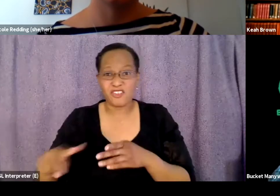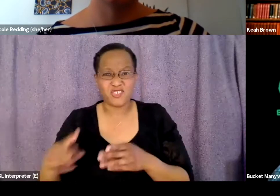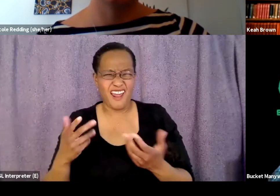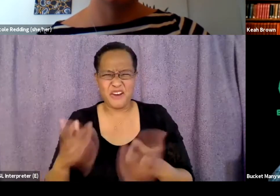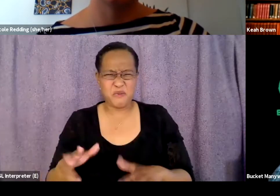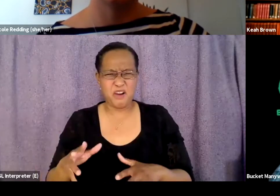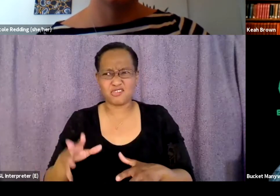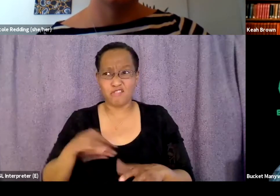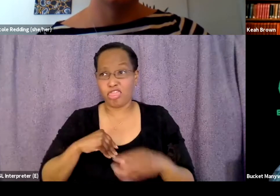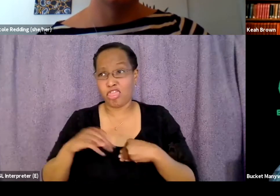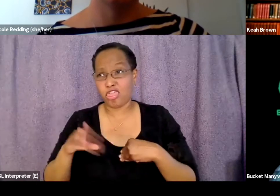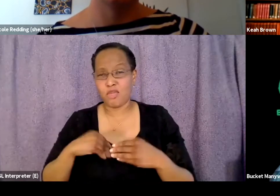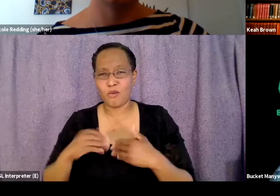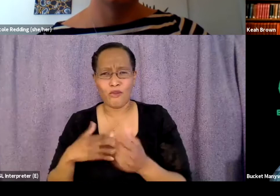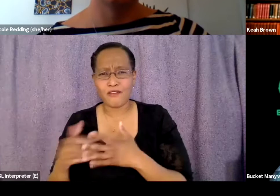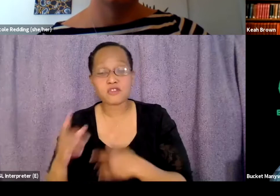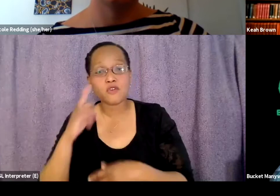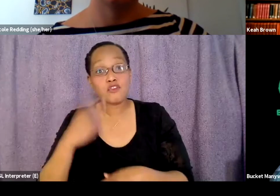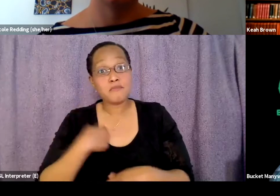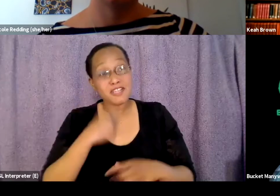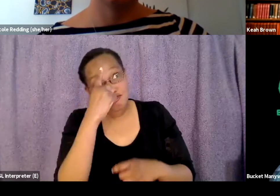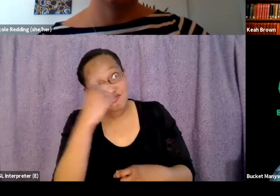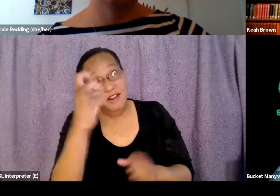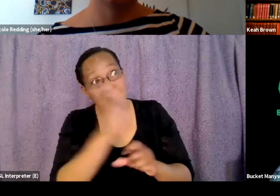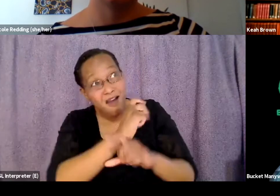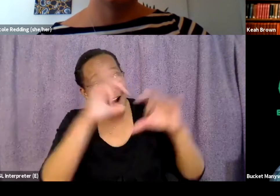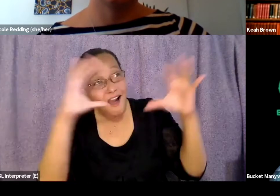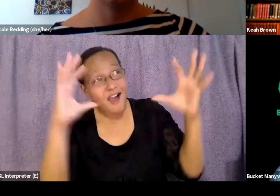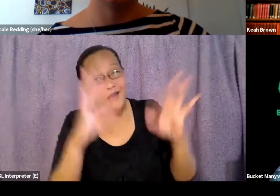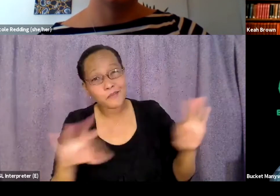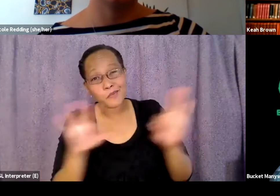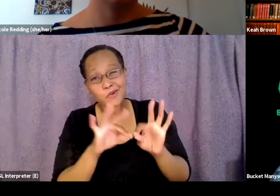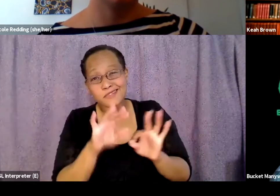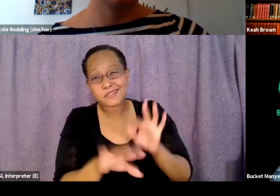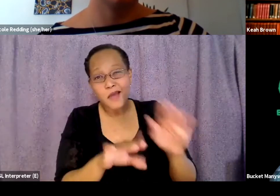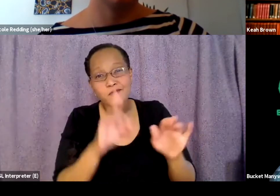can be as important step along the way to actually achieve it depends, I want to invite.